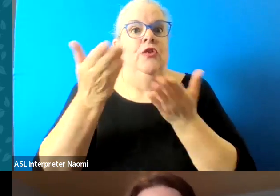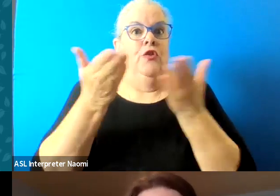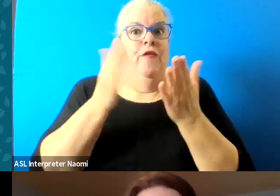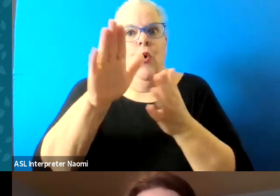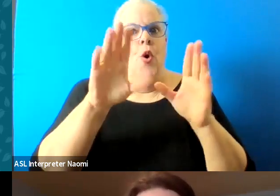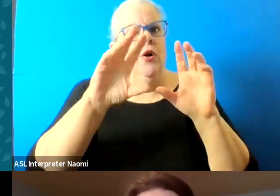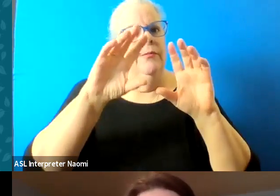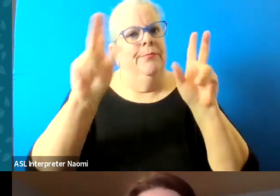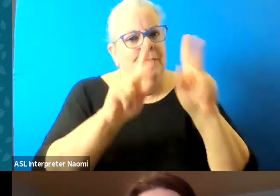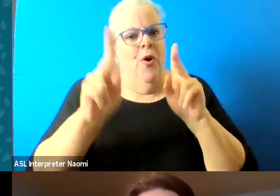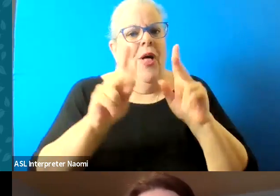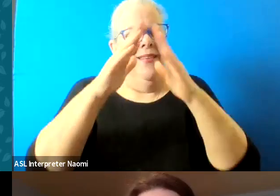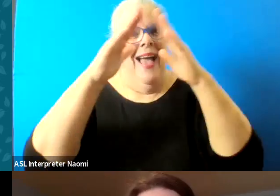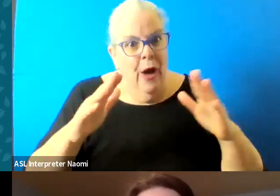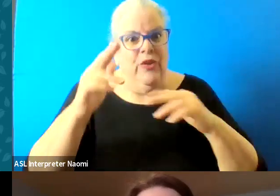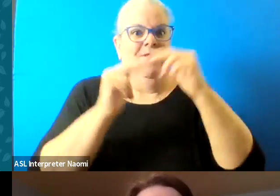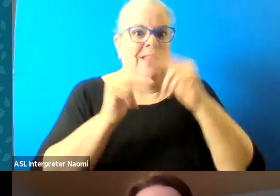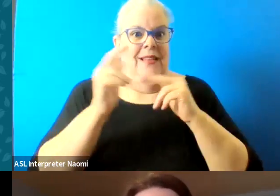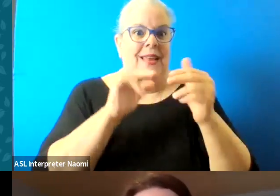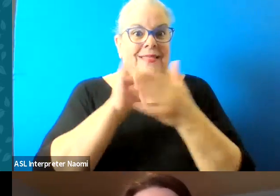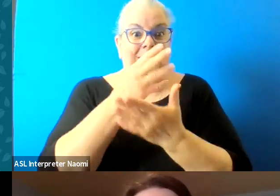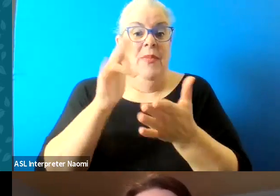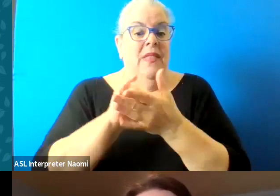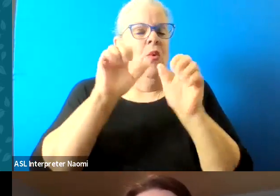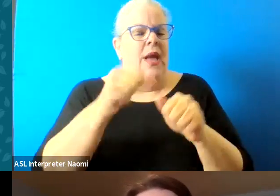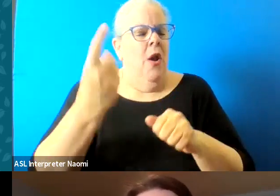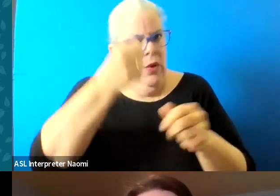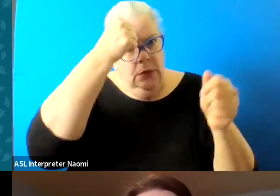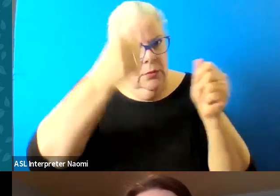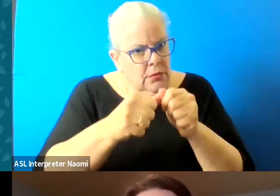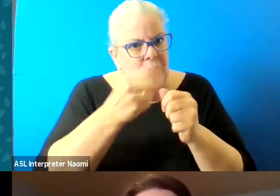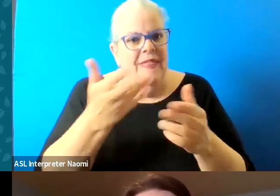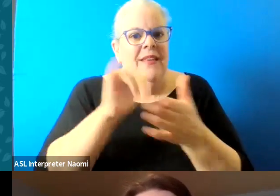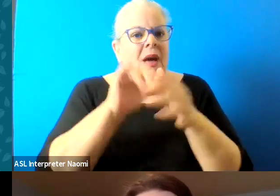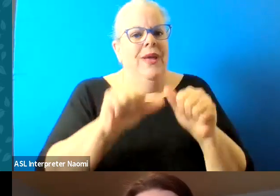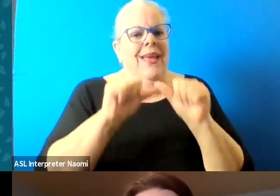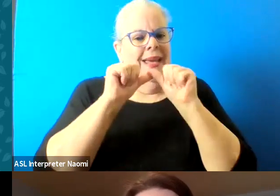So those kinds of things I think are things we can keep in mind. And things that we definitely can continue to explore